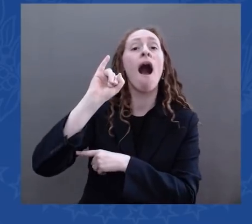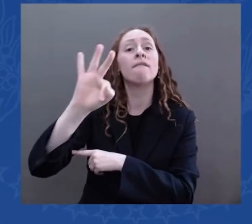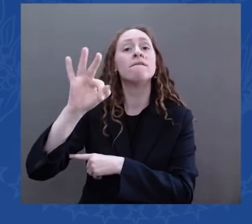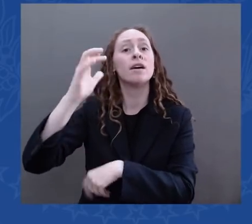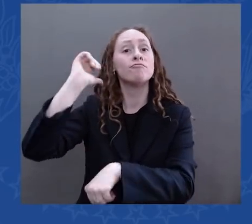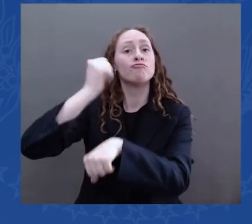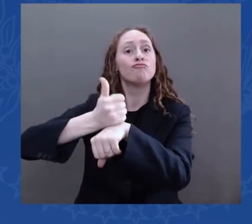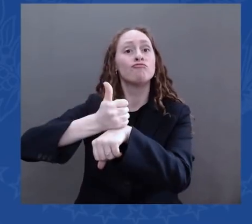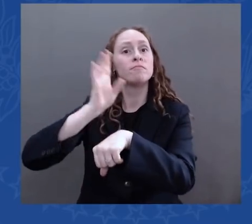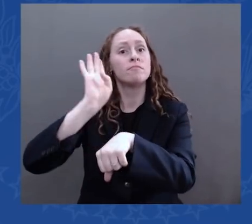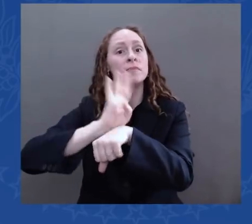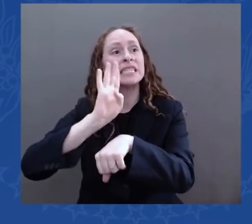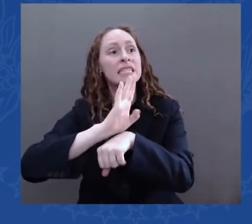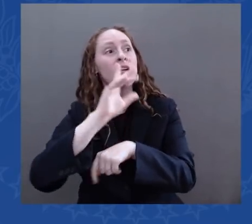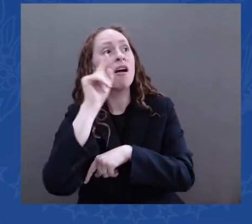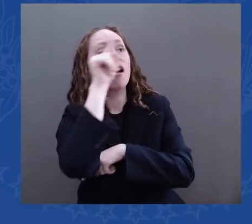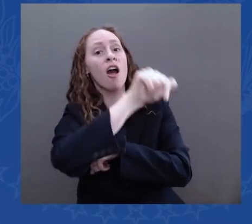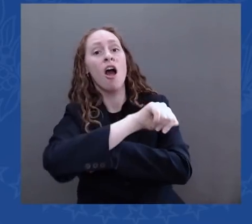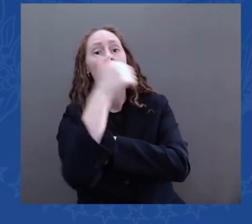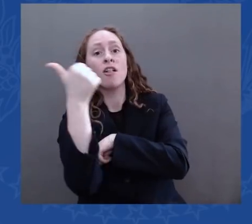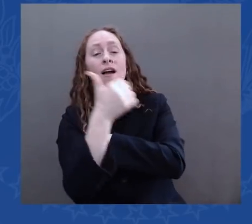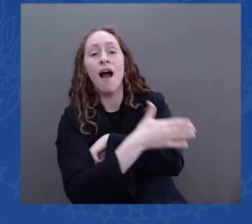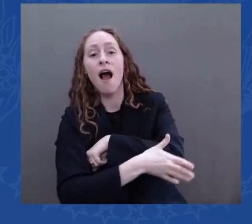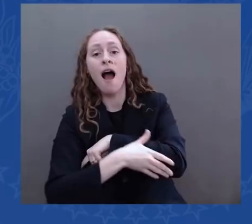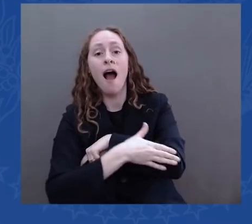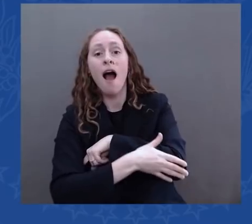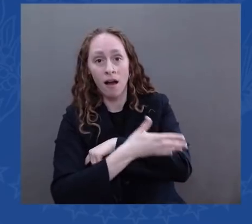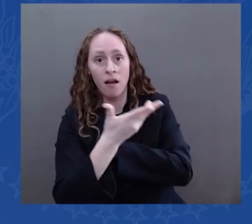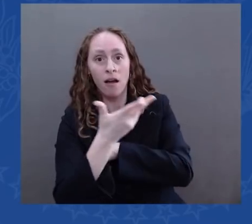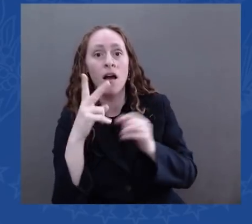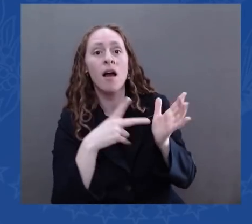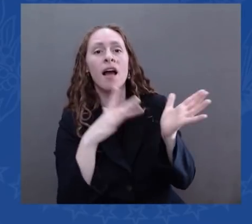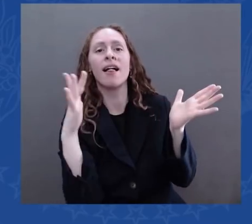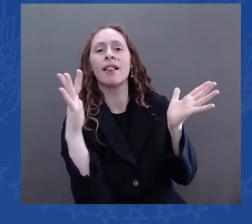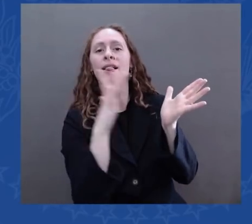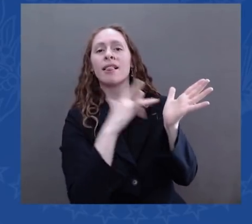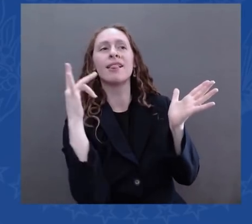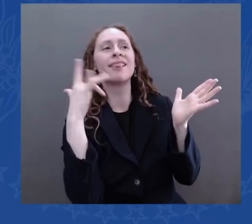It's my hope that Congress enacts this law this year so I can sign it and we can get to work.